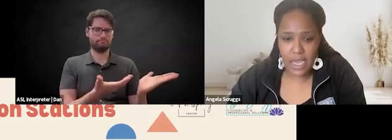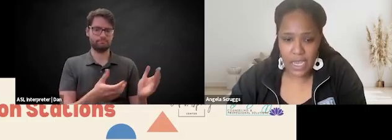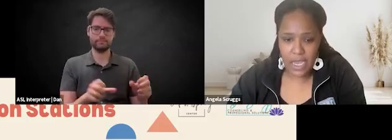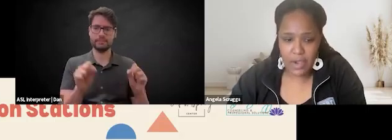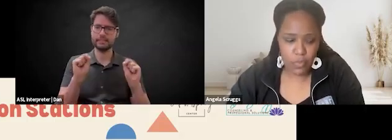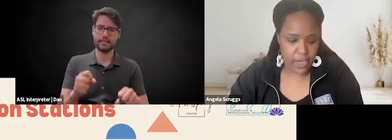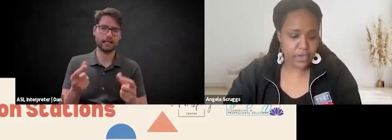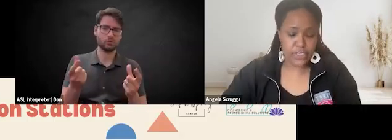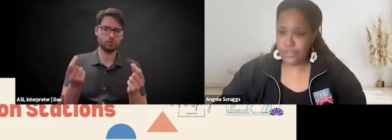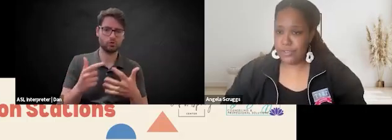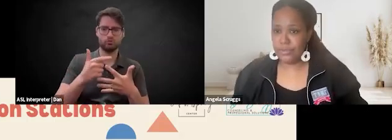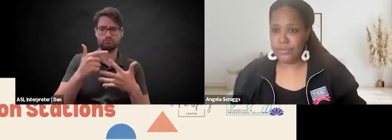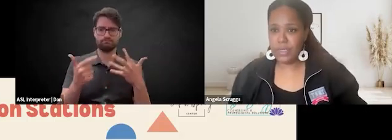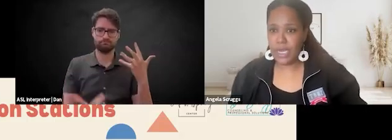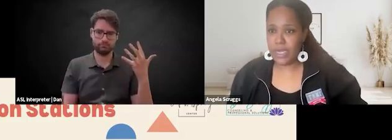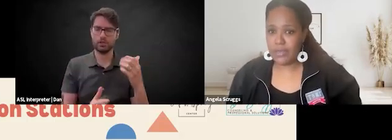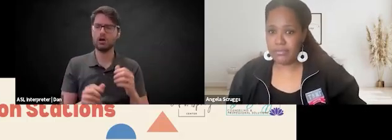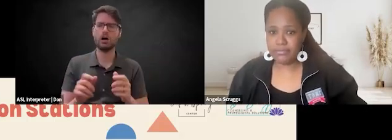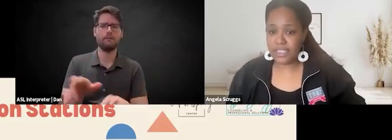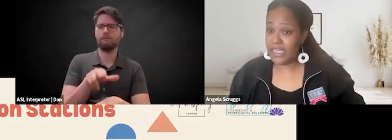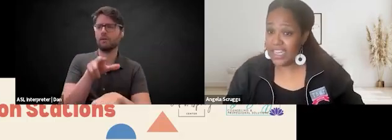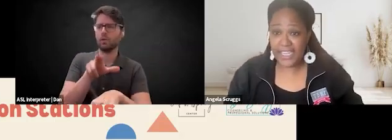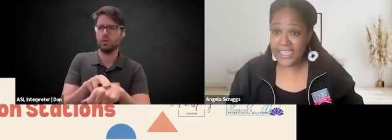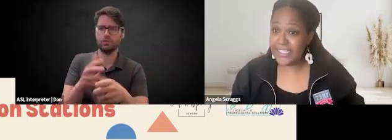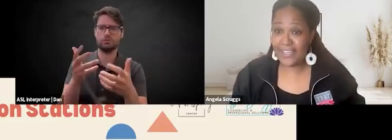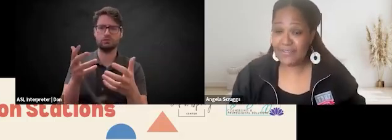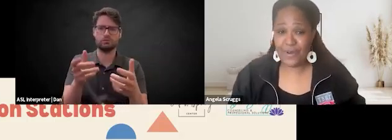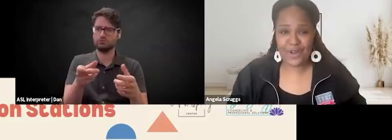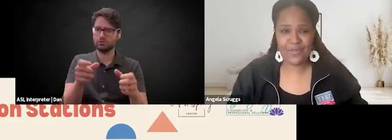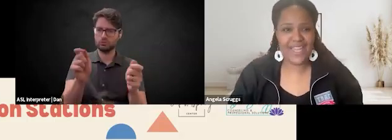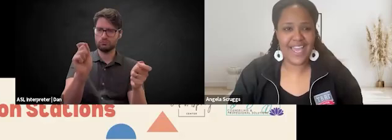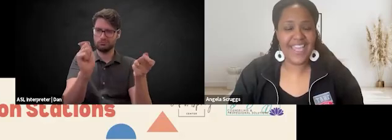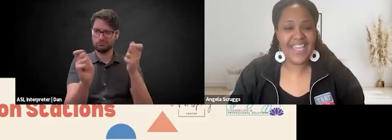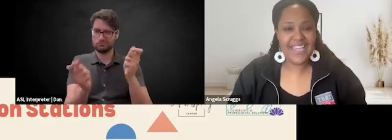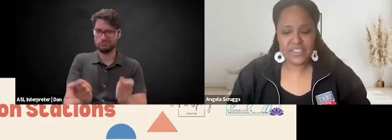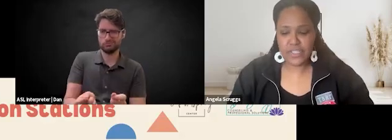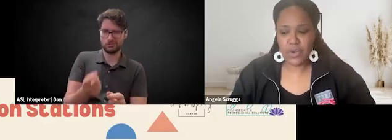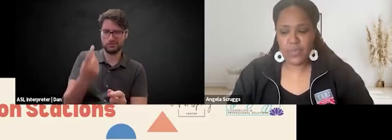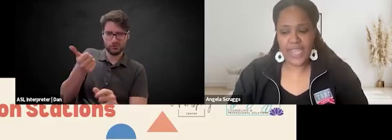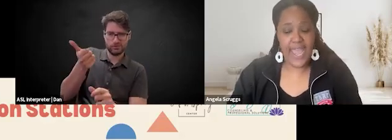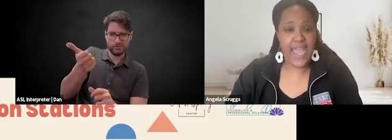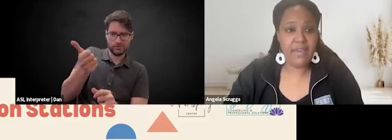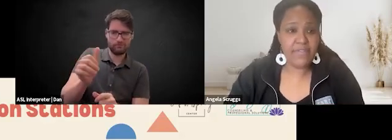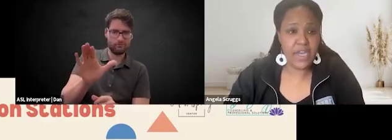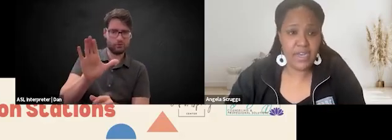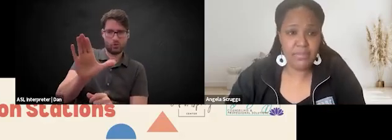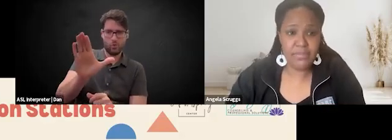uh... where you, um... again, live, work, or play. So we have, um...